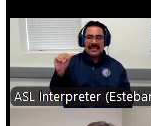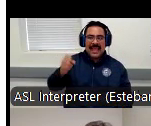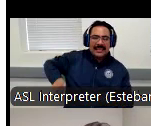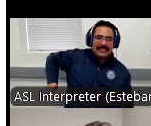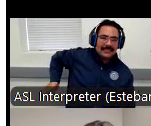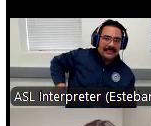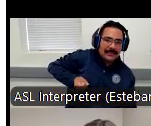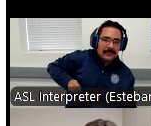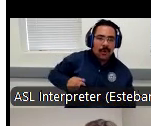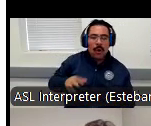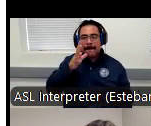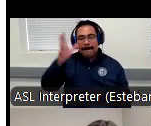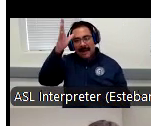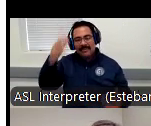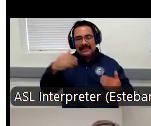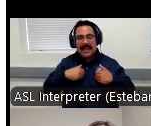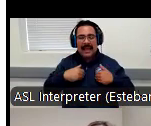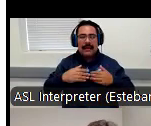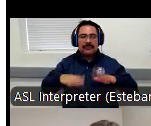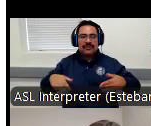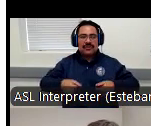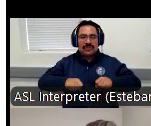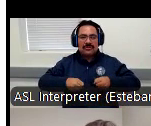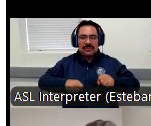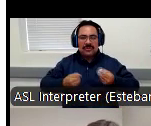So when something's truly accessible like a ramp, then everybody is able to use it